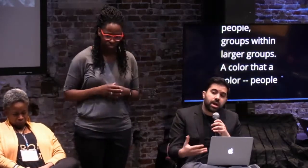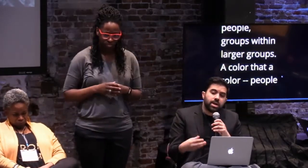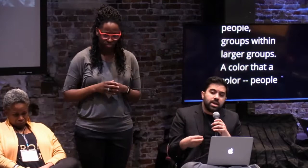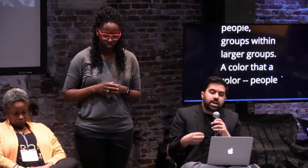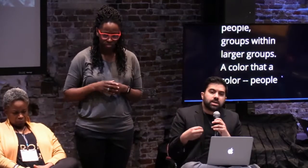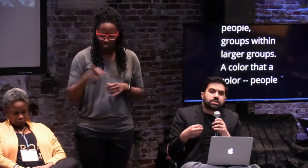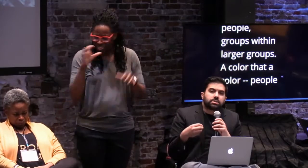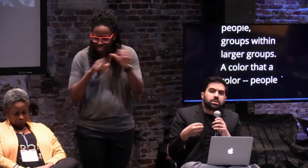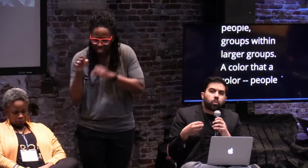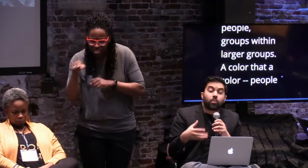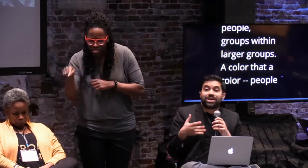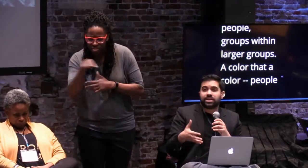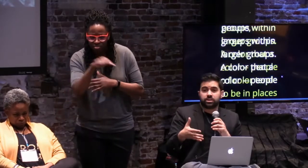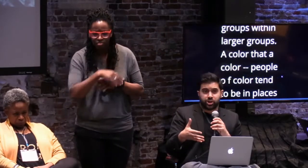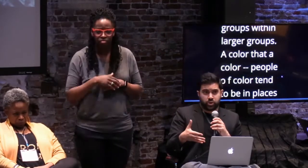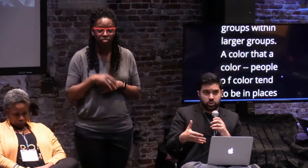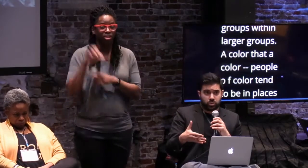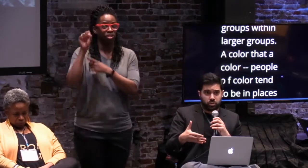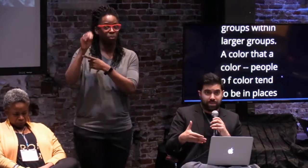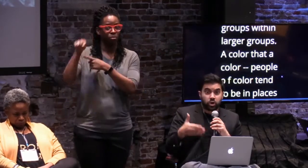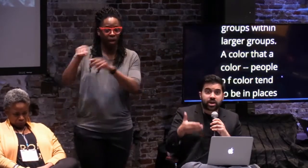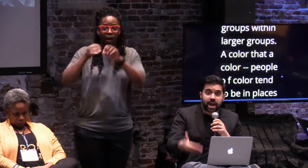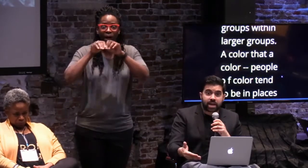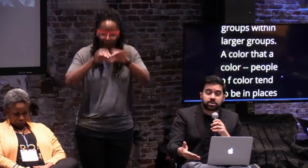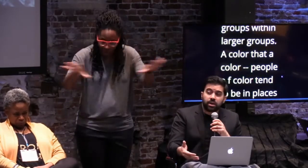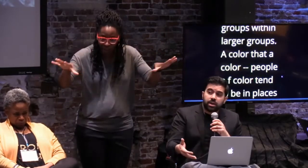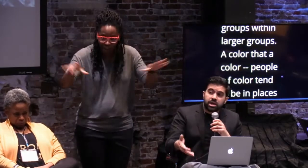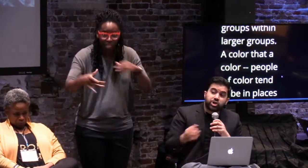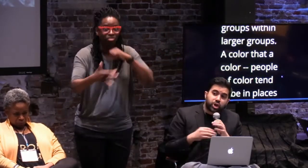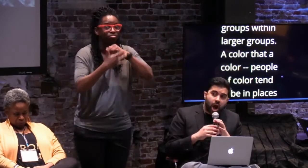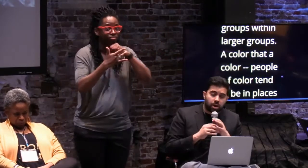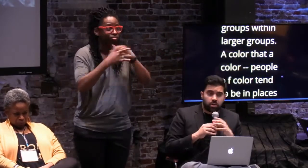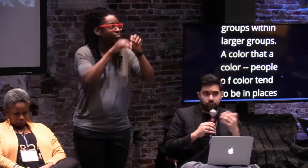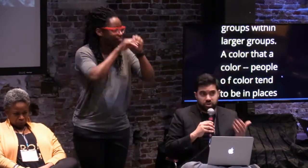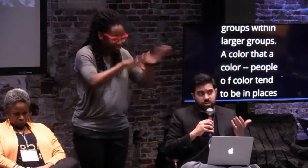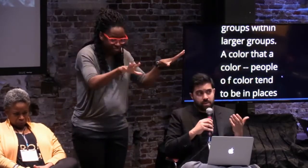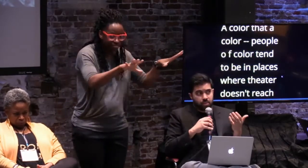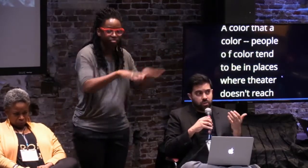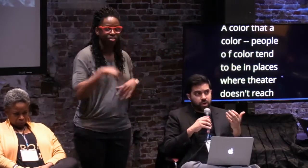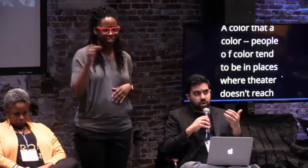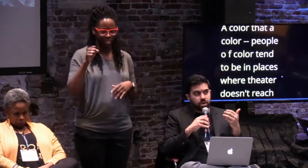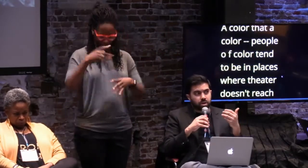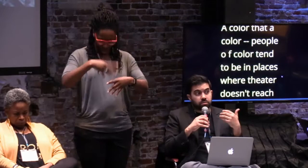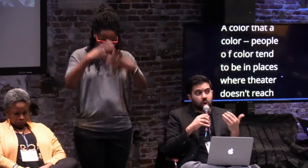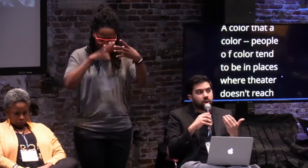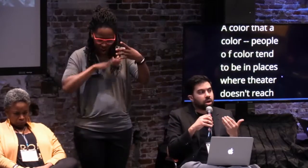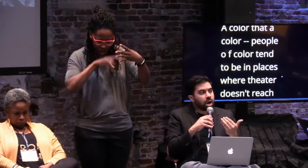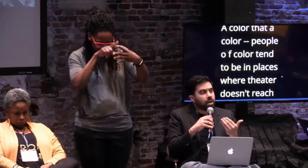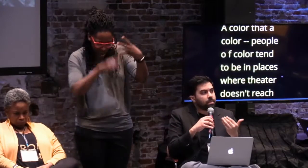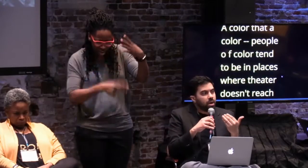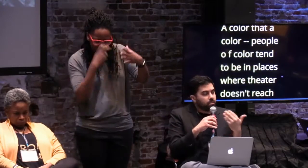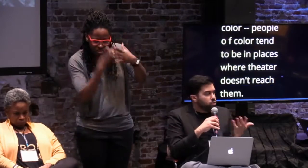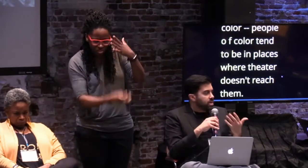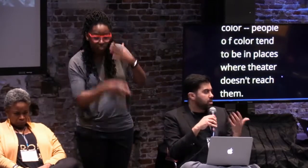is what we need to be looking at. In Chicago, for example, there is a growing movement